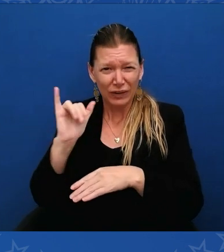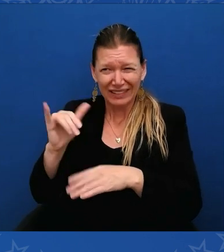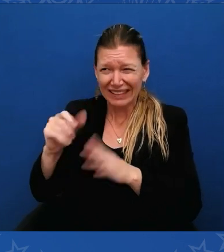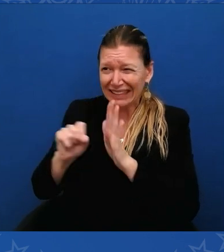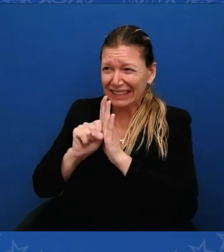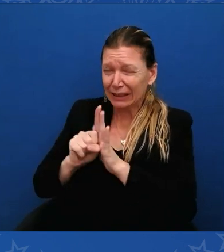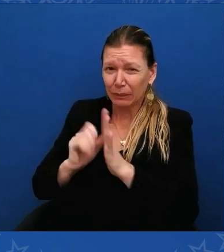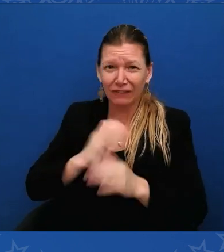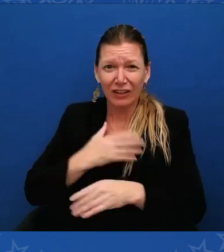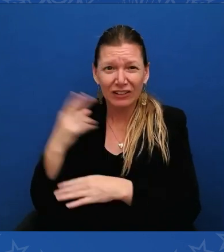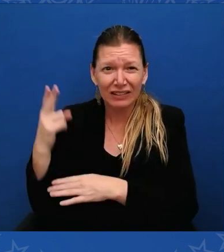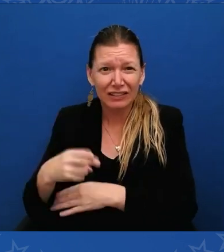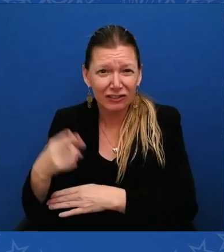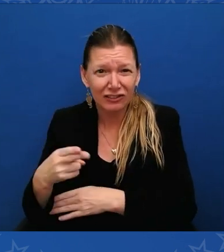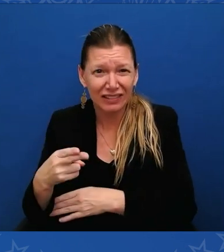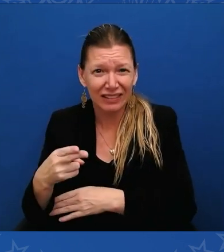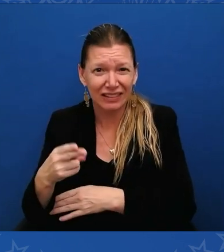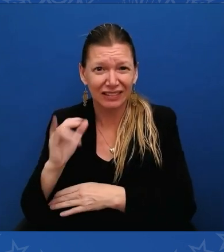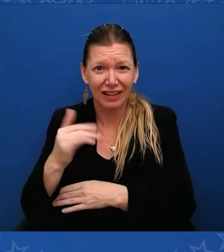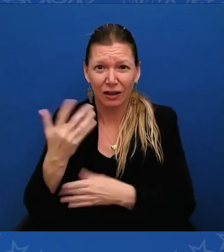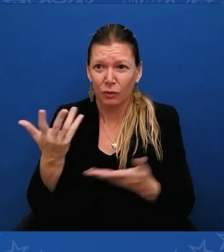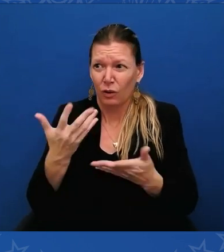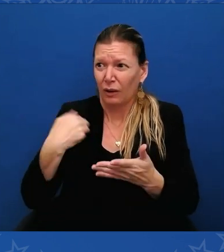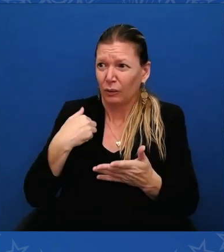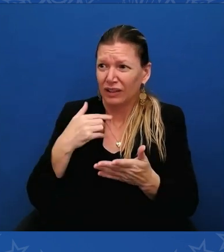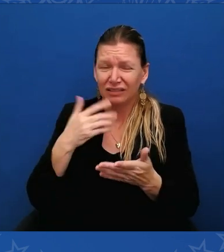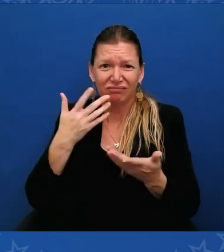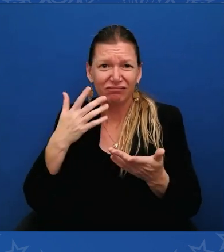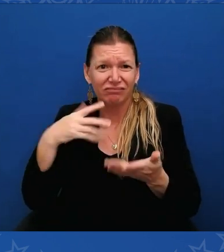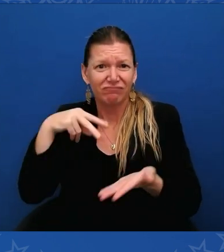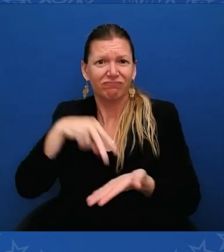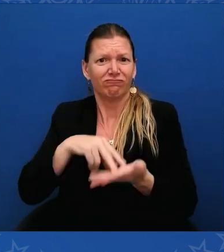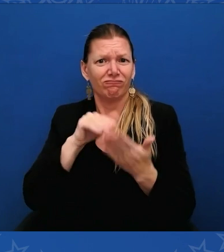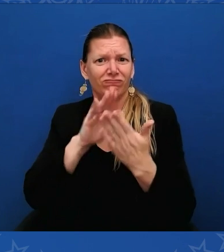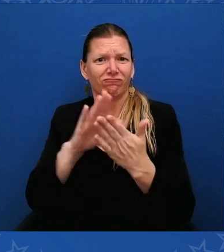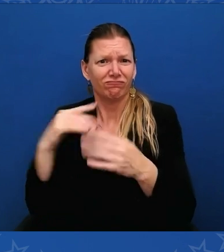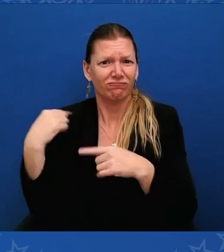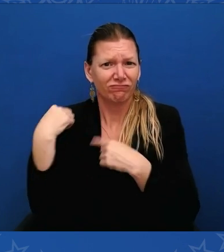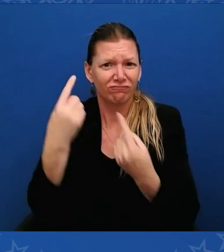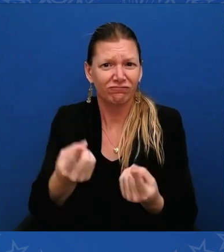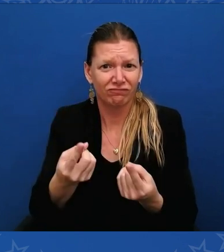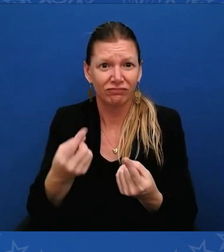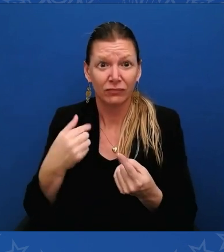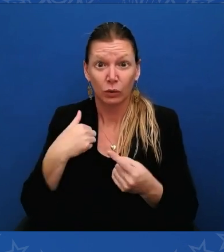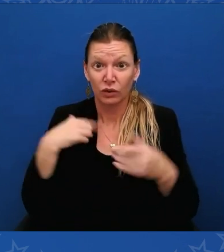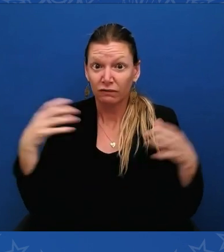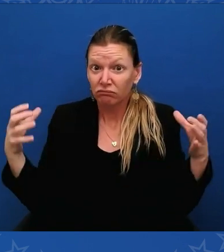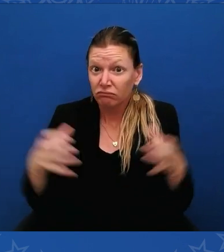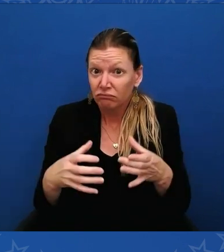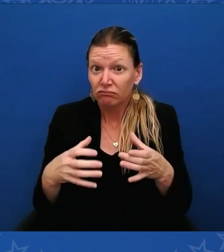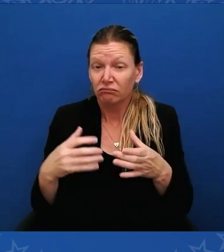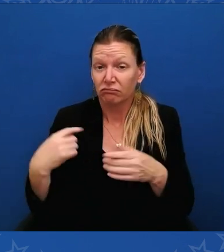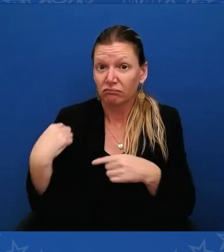Together, COVID no longer controls our lives. Our economy is literally the strongest in the world.